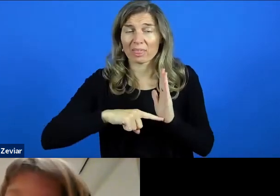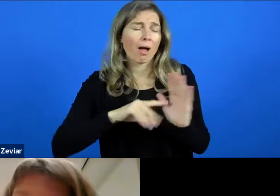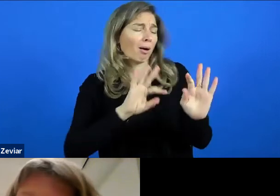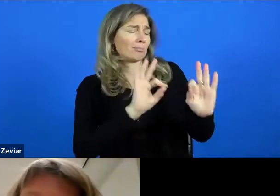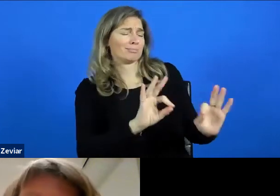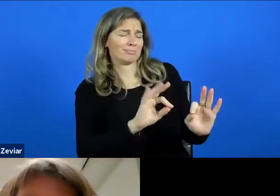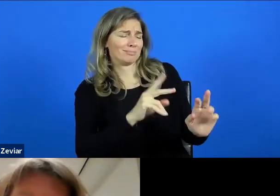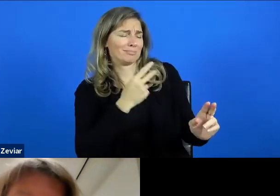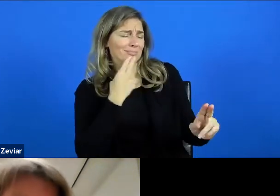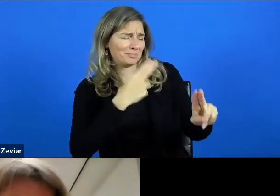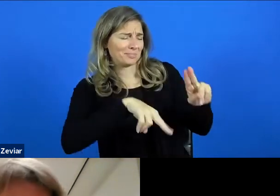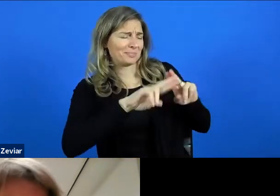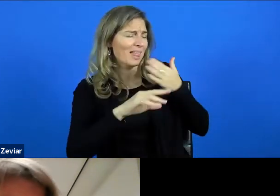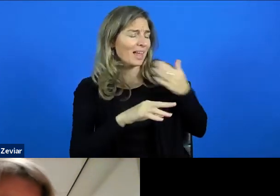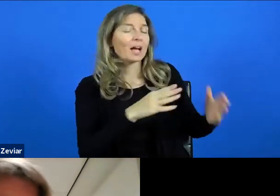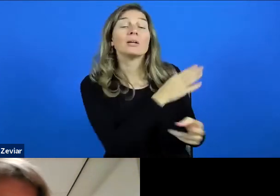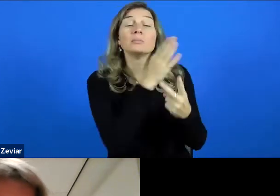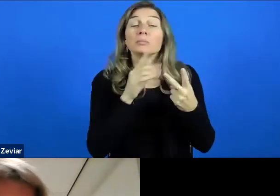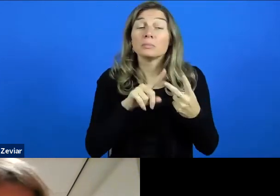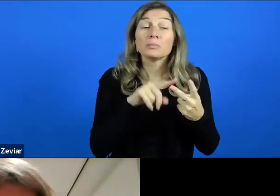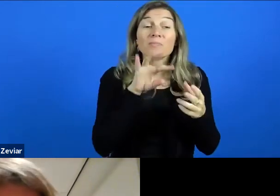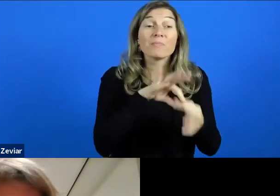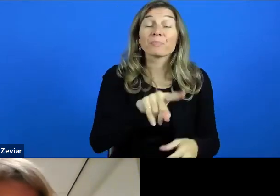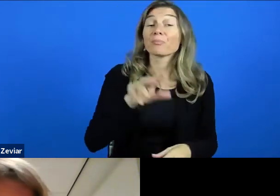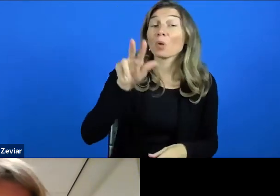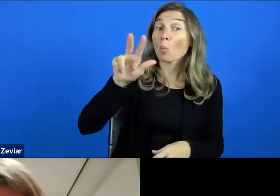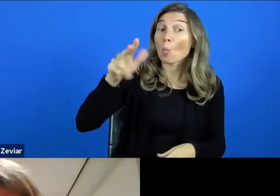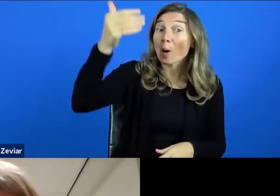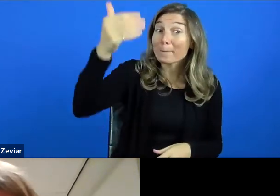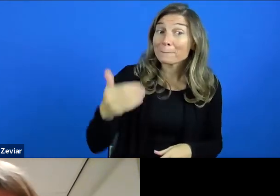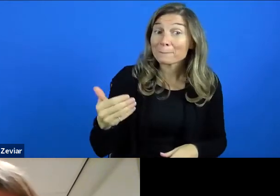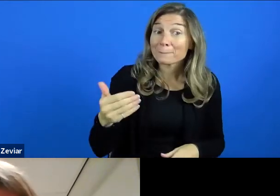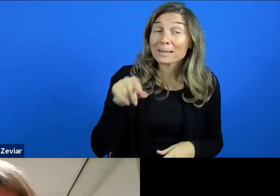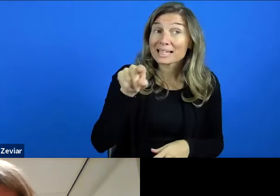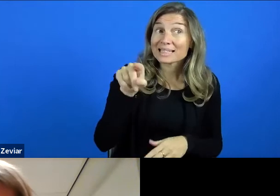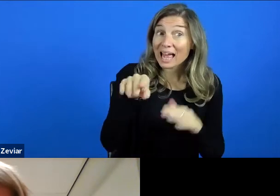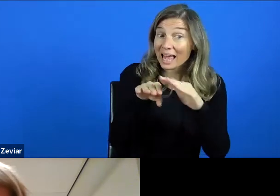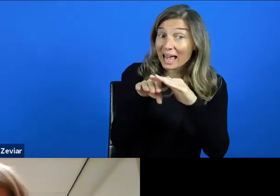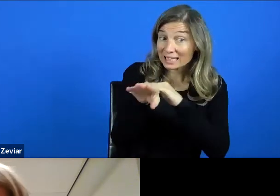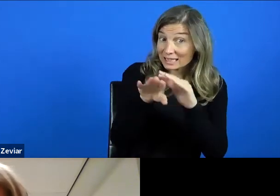There was a question on the accessibility of websites. And I added there the Accessibility statement.